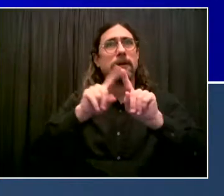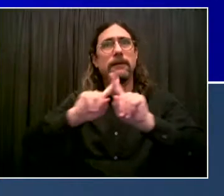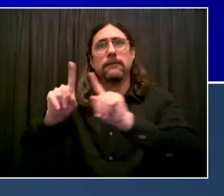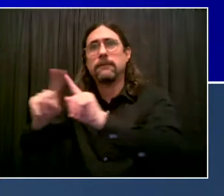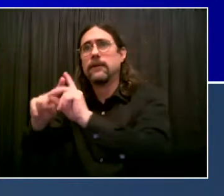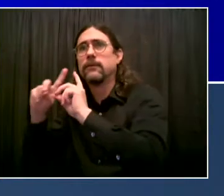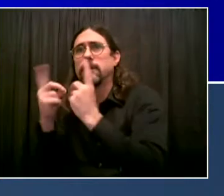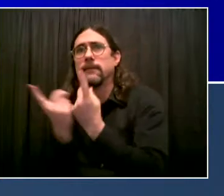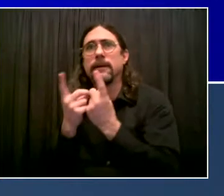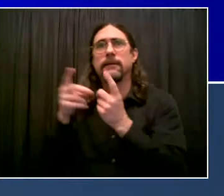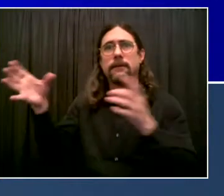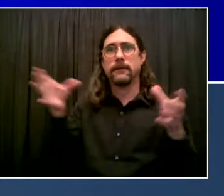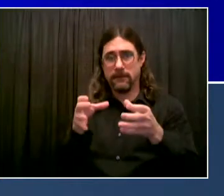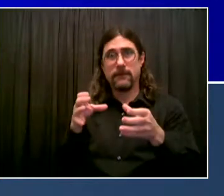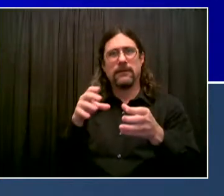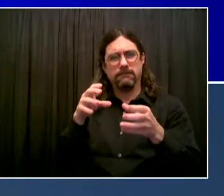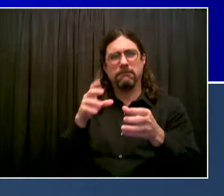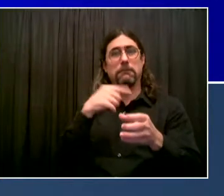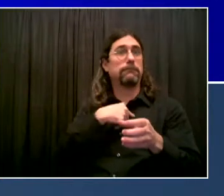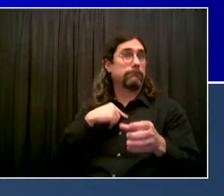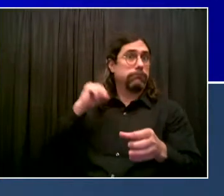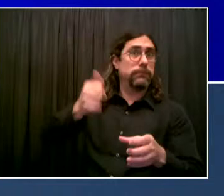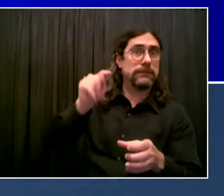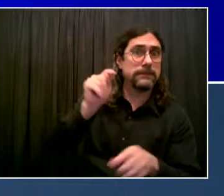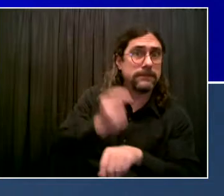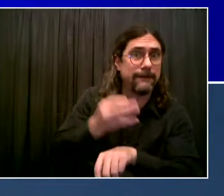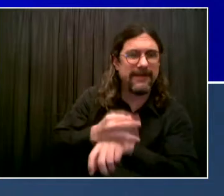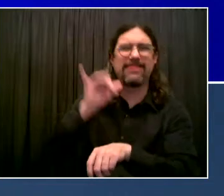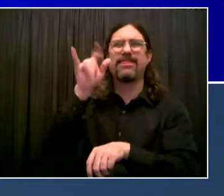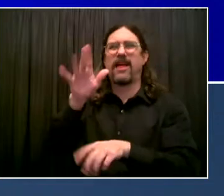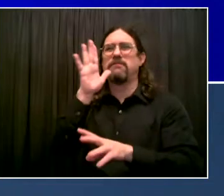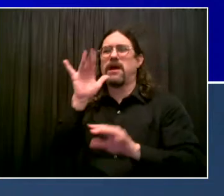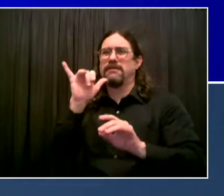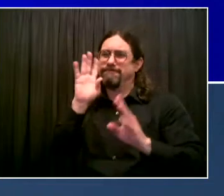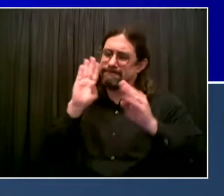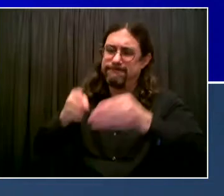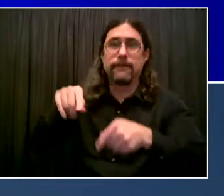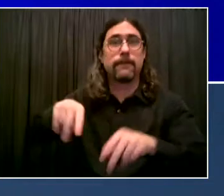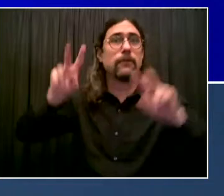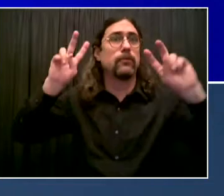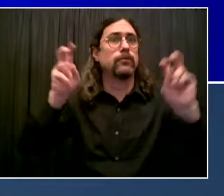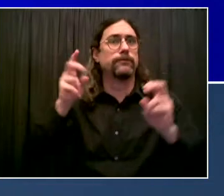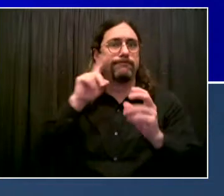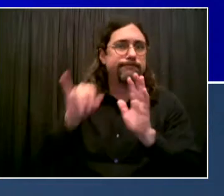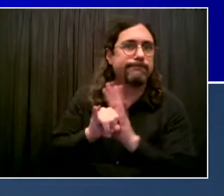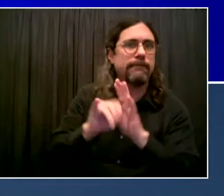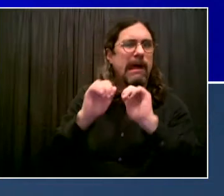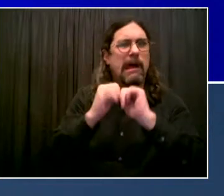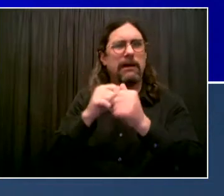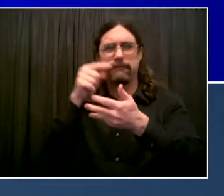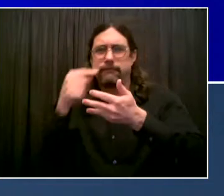VULNERABLE AND SO MANY WAYS. WE WANT TO BRING ALL THE AGENCIES TOGETHER TO DETERMINE HOW WE